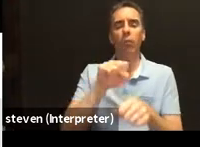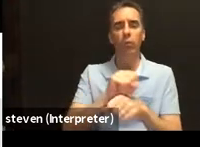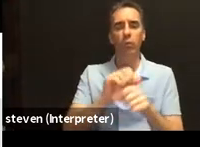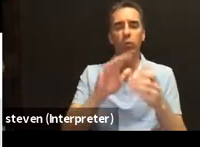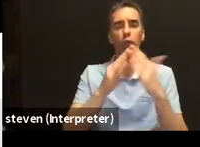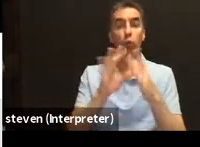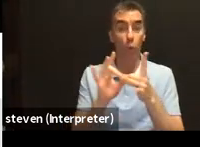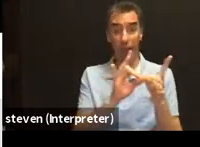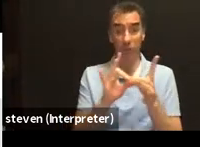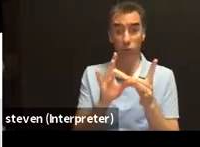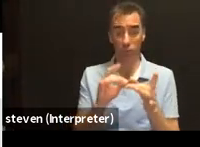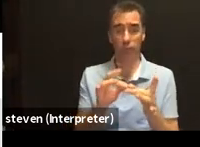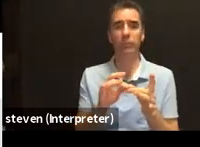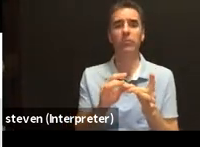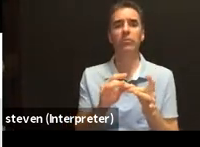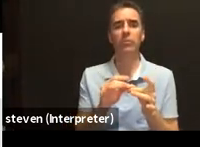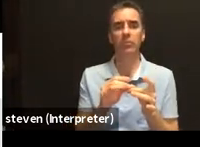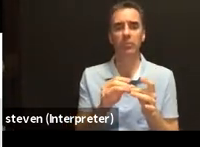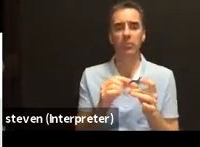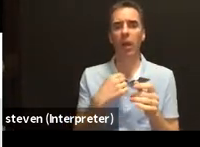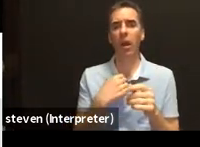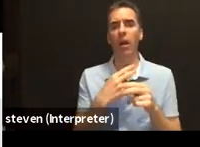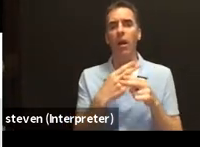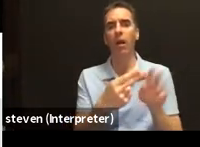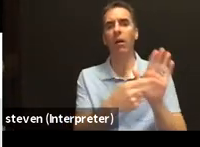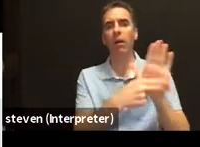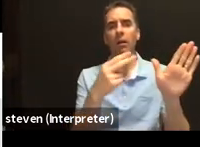maria.rodriguez: Managed by what we call them called by nameless essentially the by nameless is a